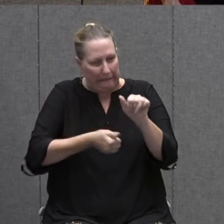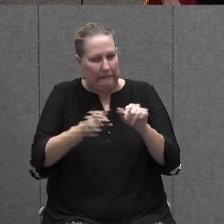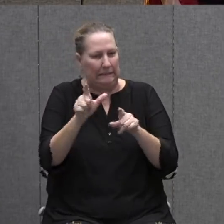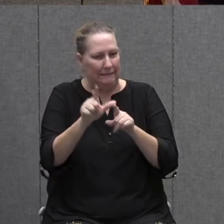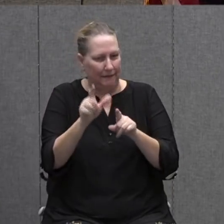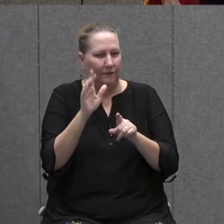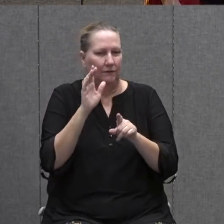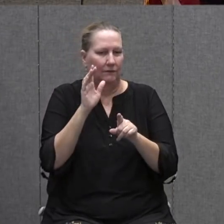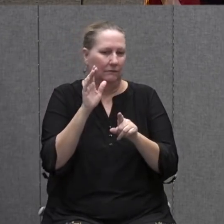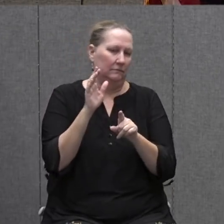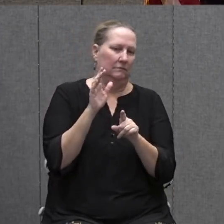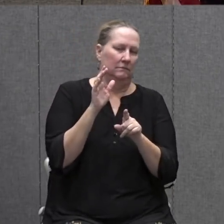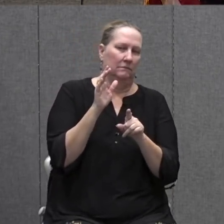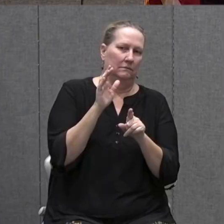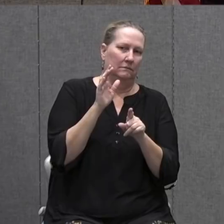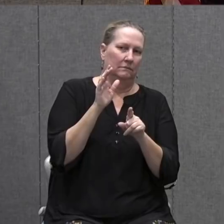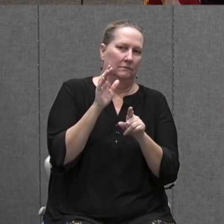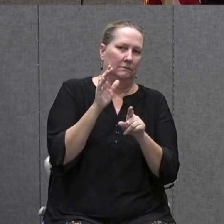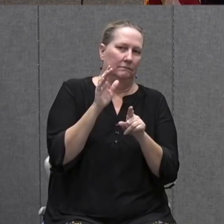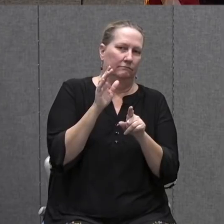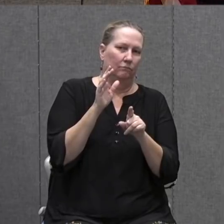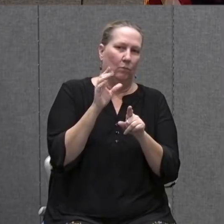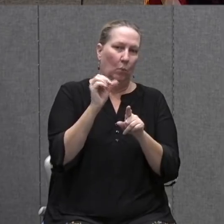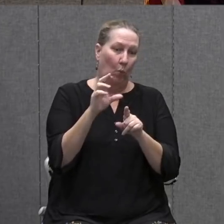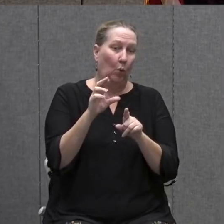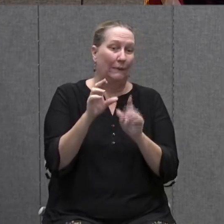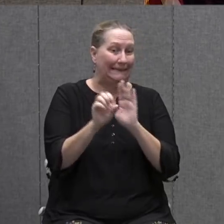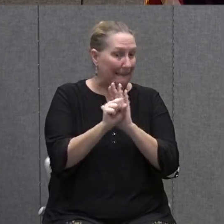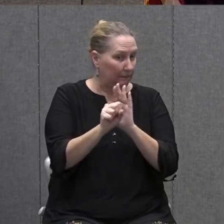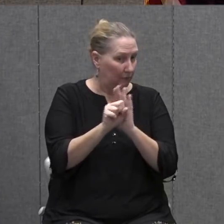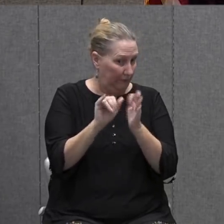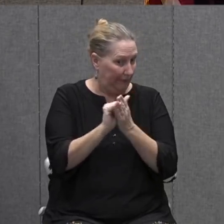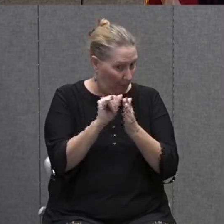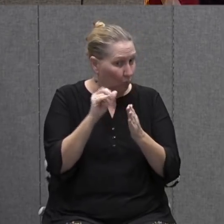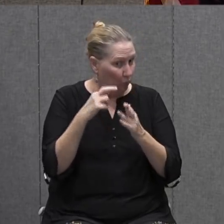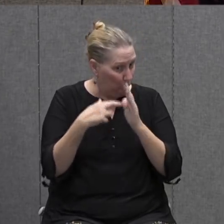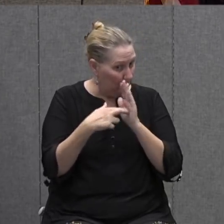And then for the letter C, I did two stars.